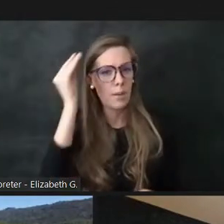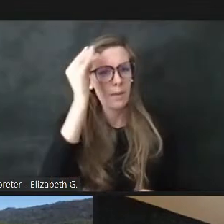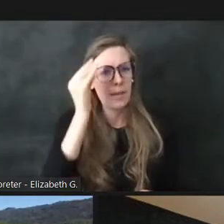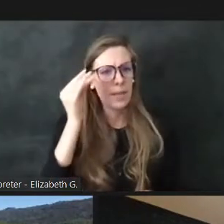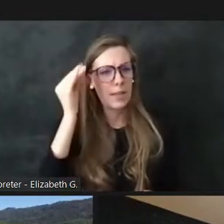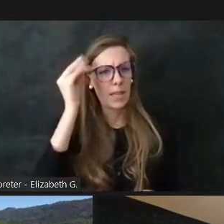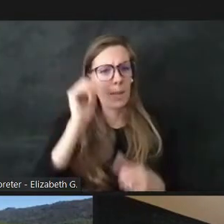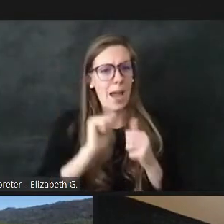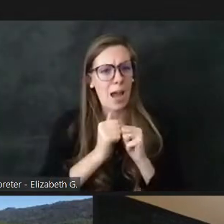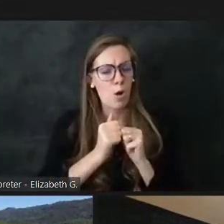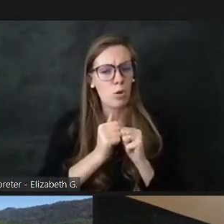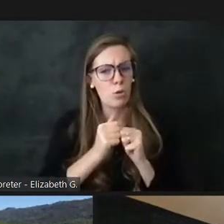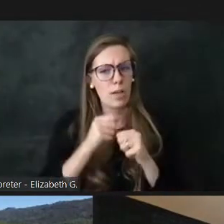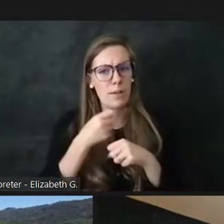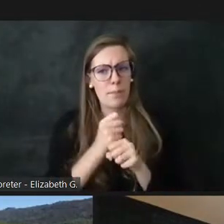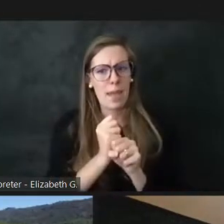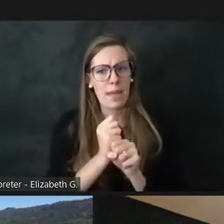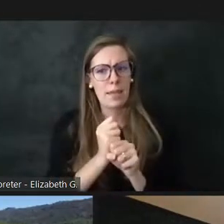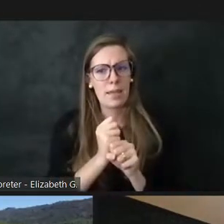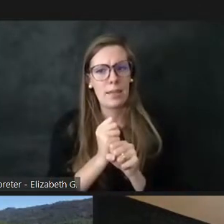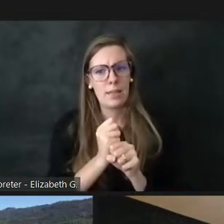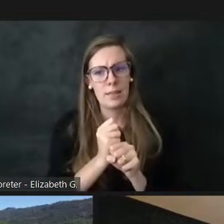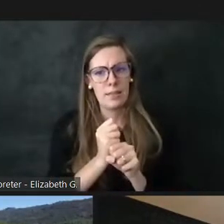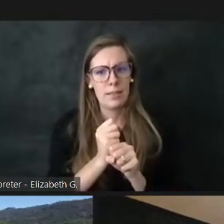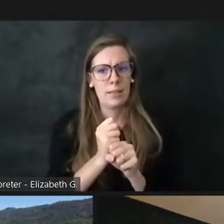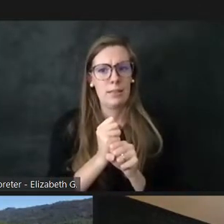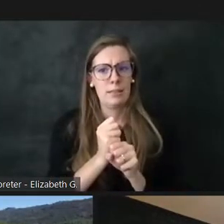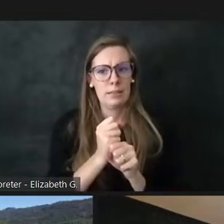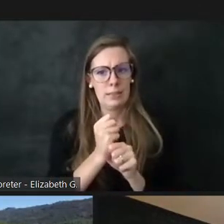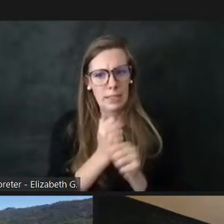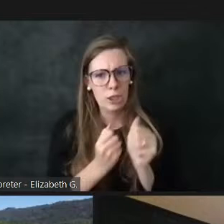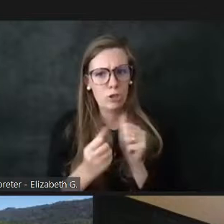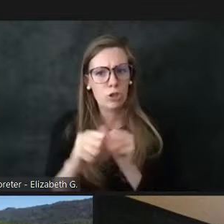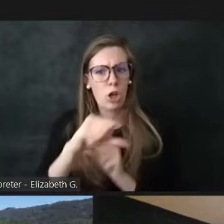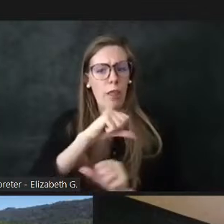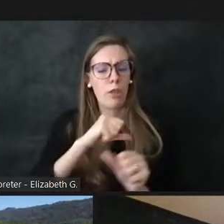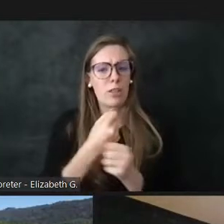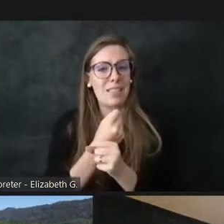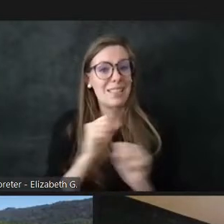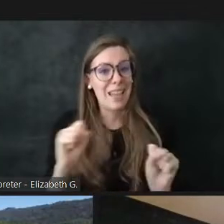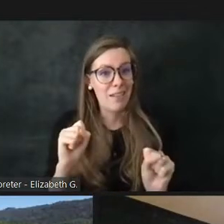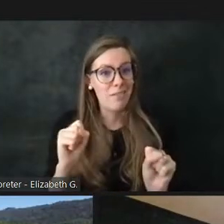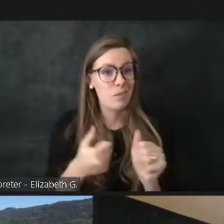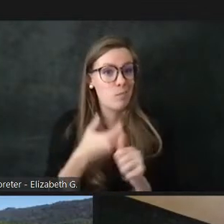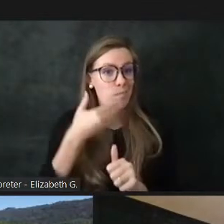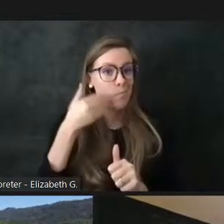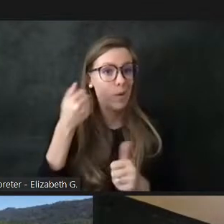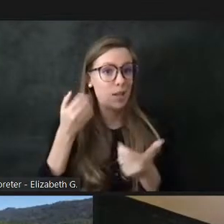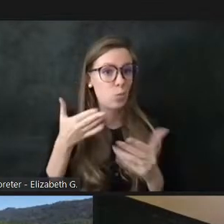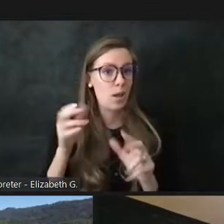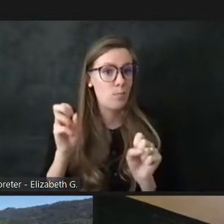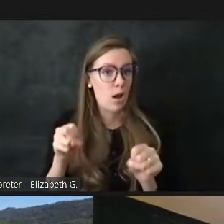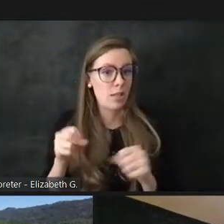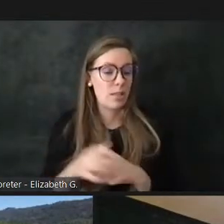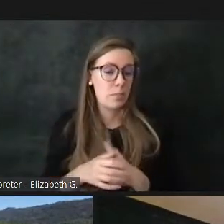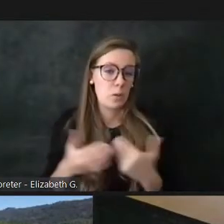protect each other so that we can keep our community safe and be conscious